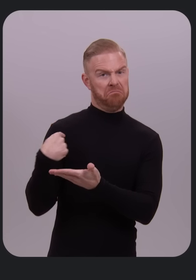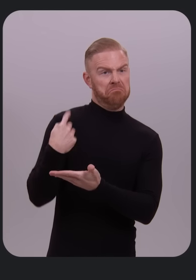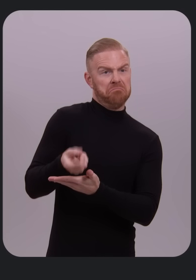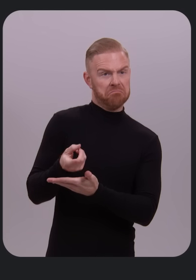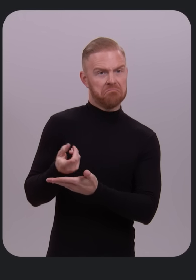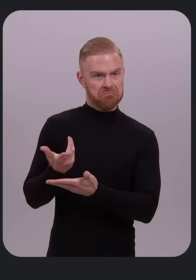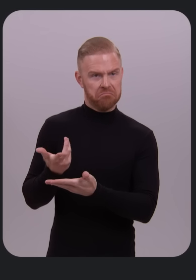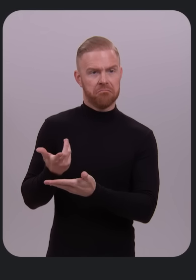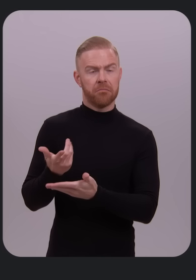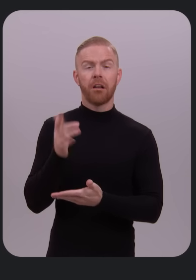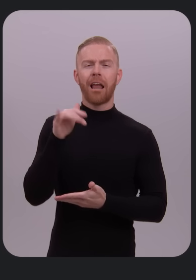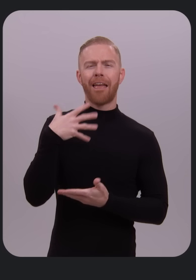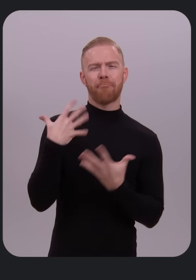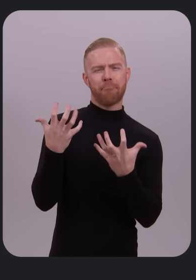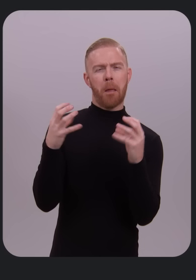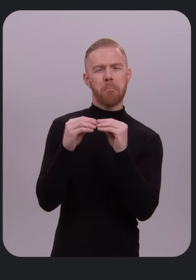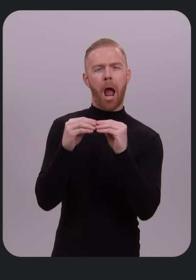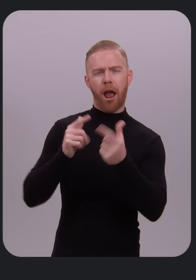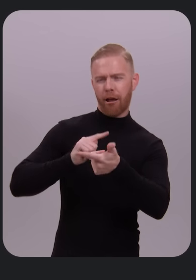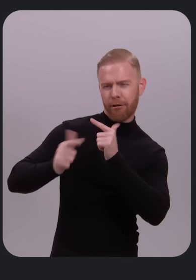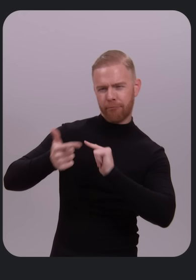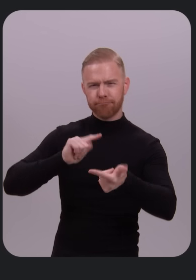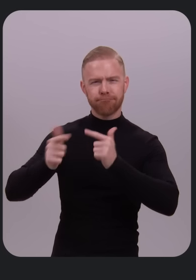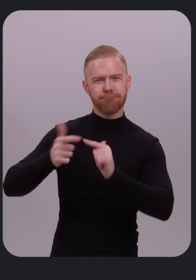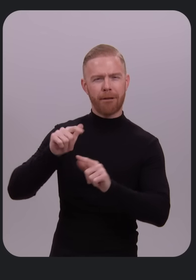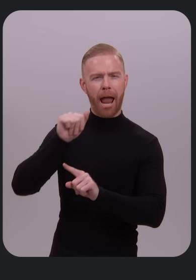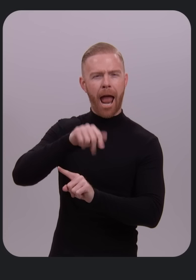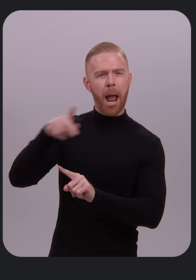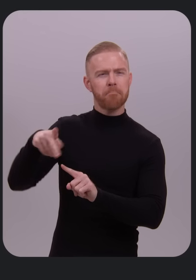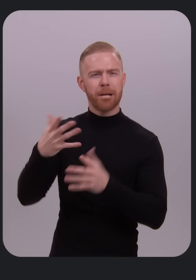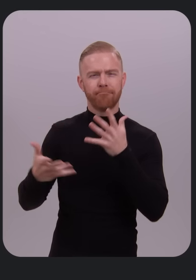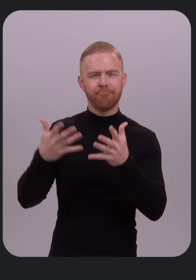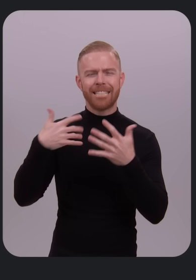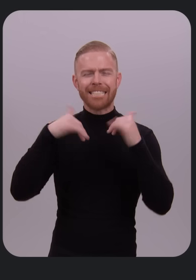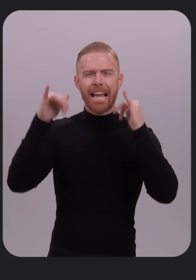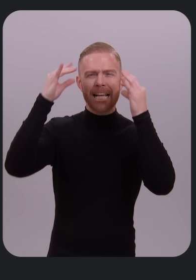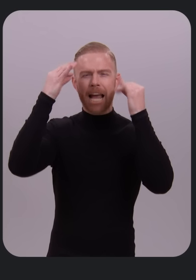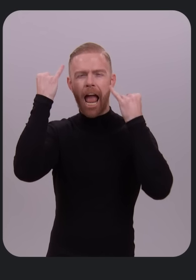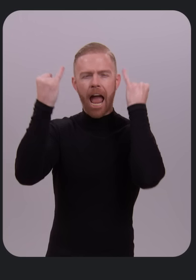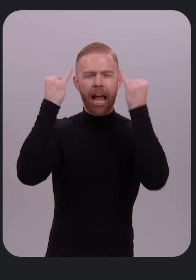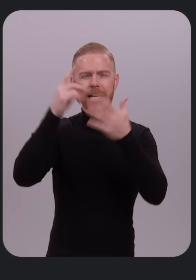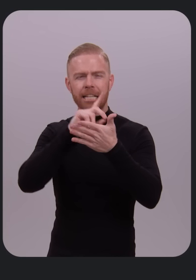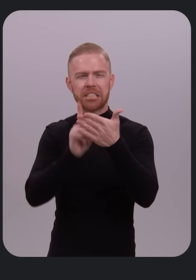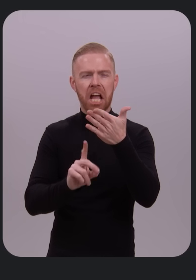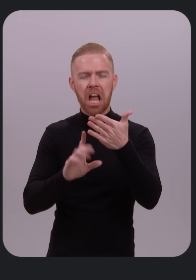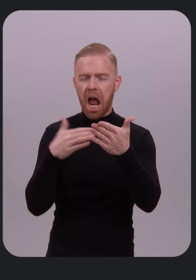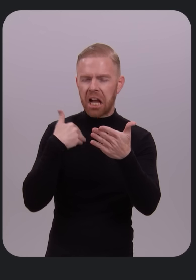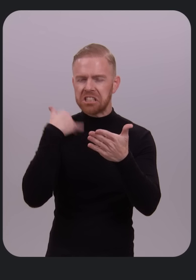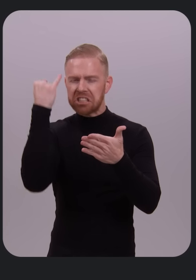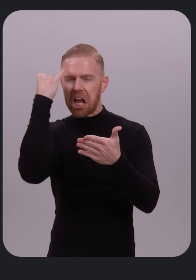to make it more interactive. And I'm still brainstorming the design, but I've got some ideas.